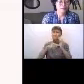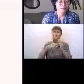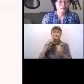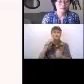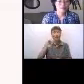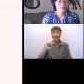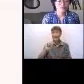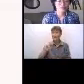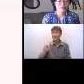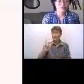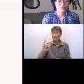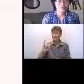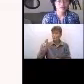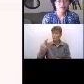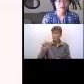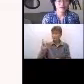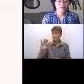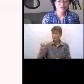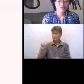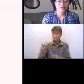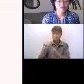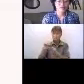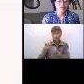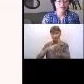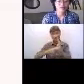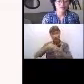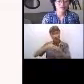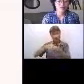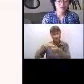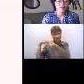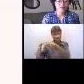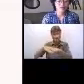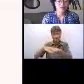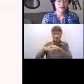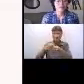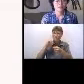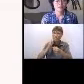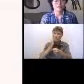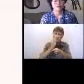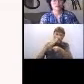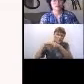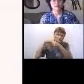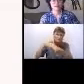anti-racism is an important component to creating an equitable organization because ultimately